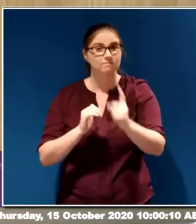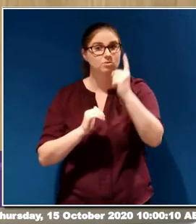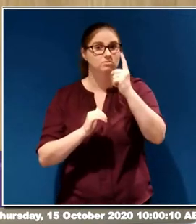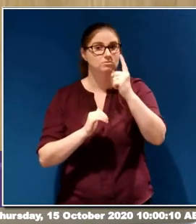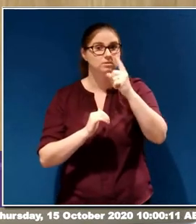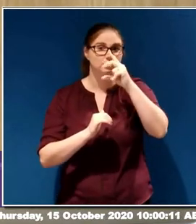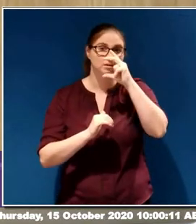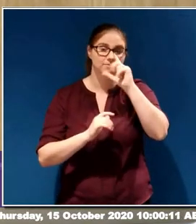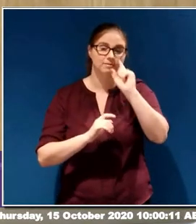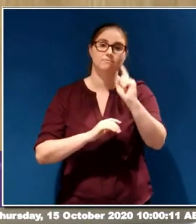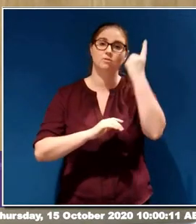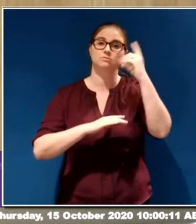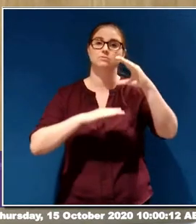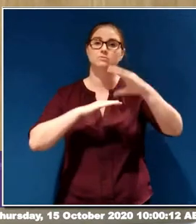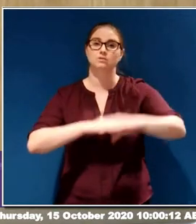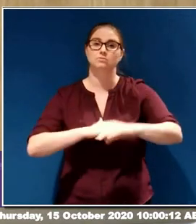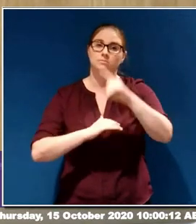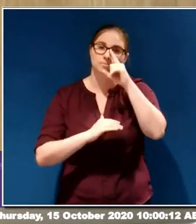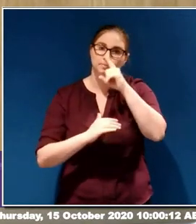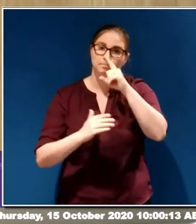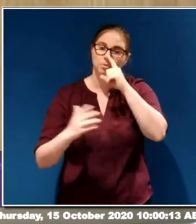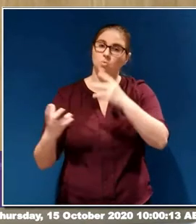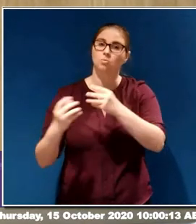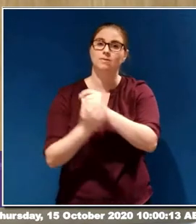will take their place as elders in the future.